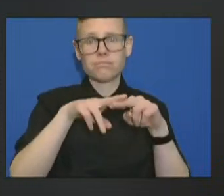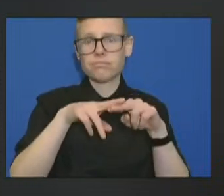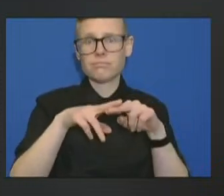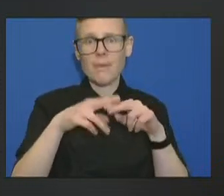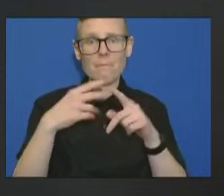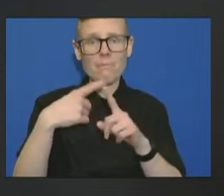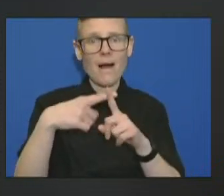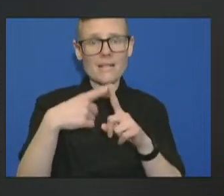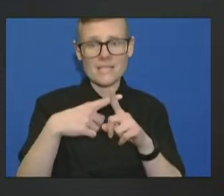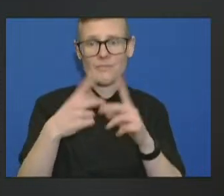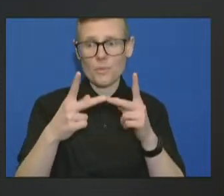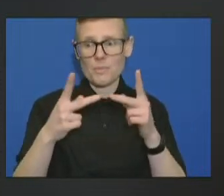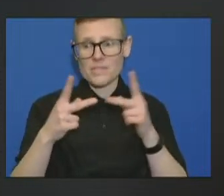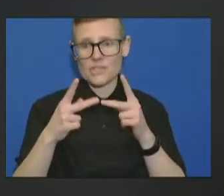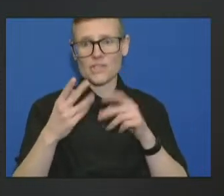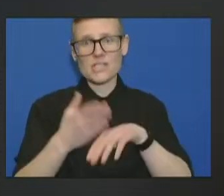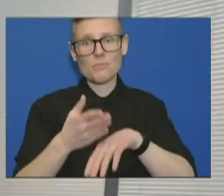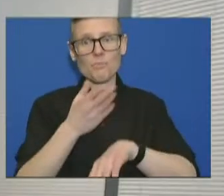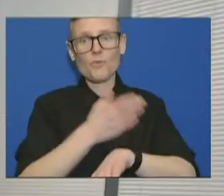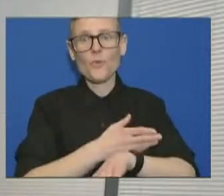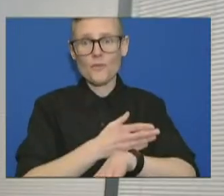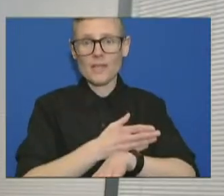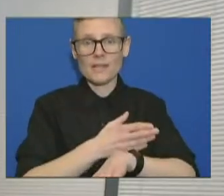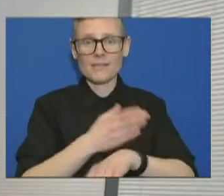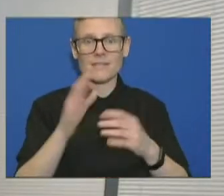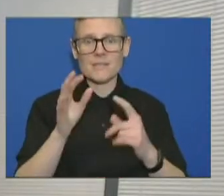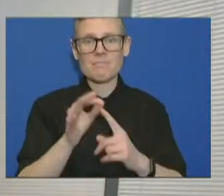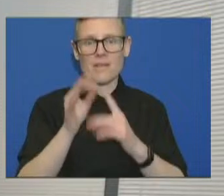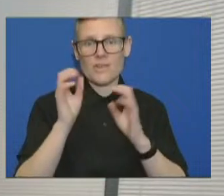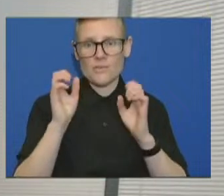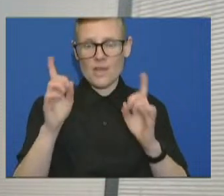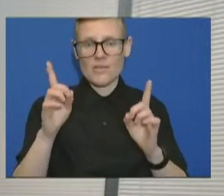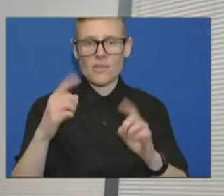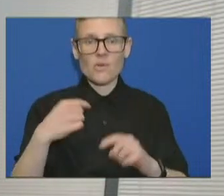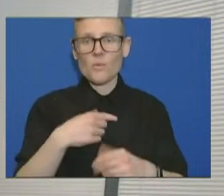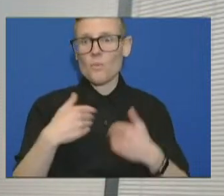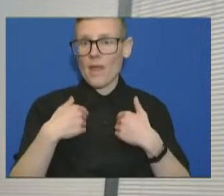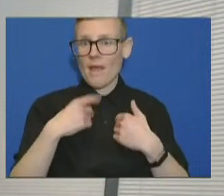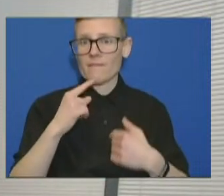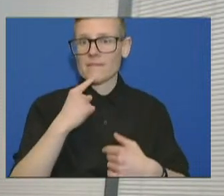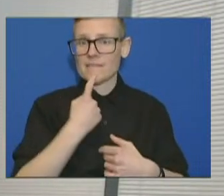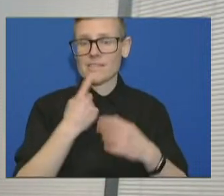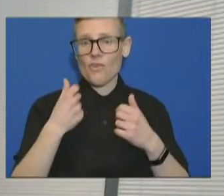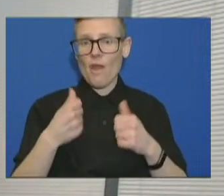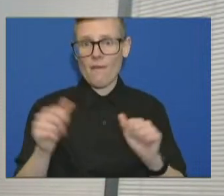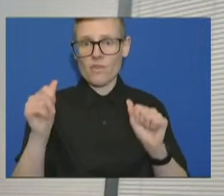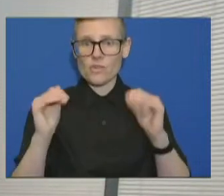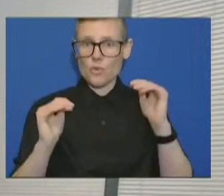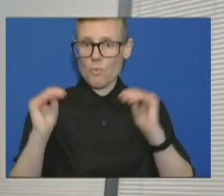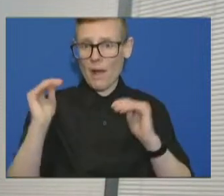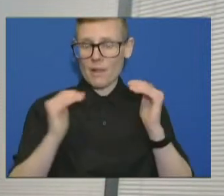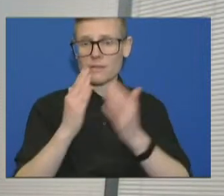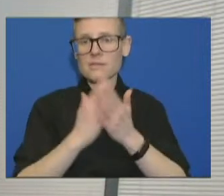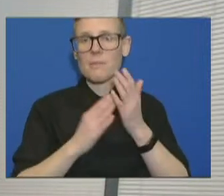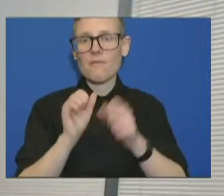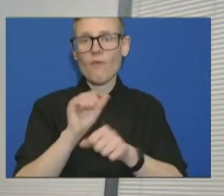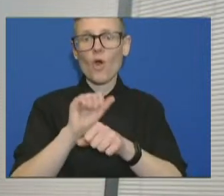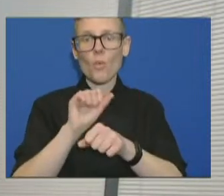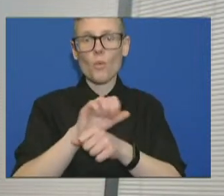is not being cut. As a matter of fact, we are net positive in positions improving special